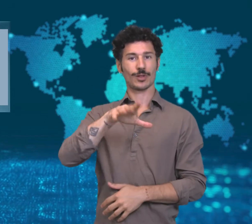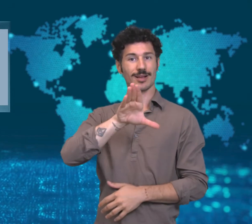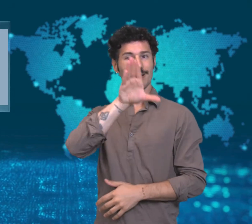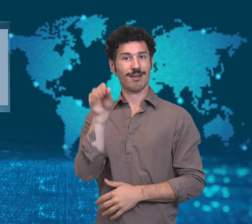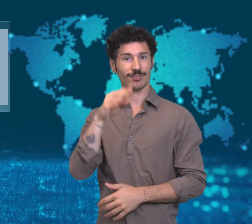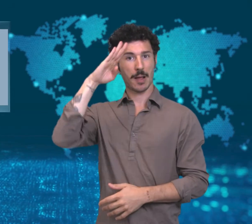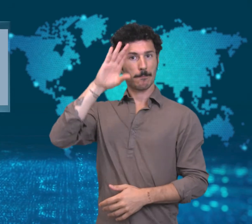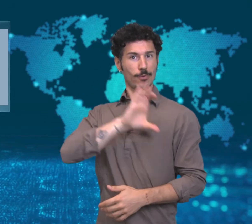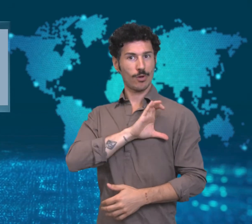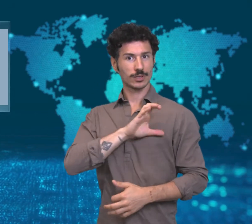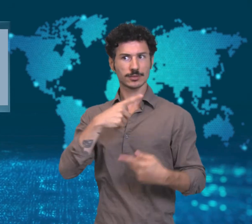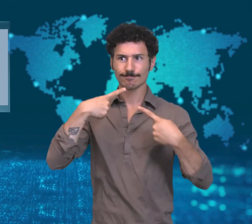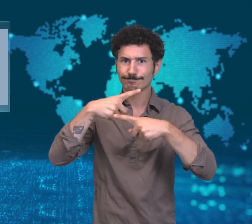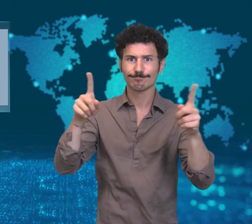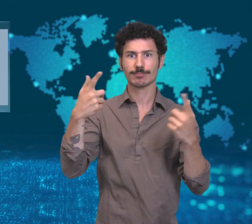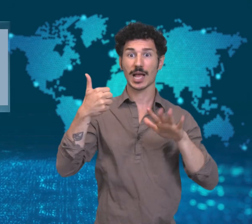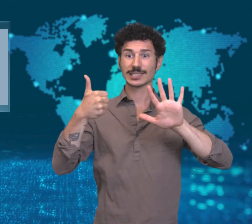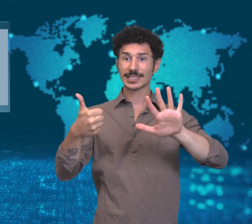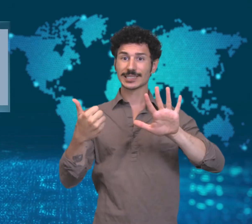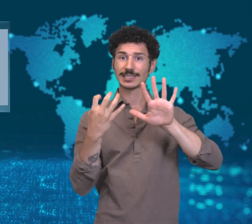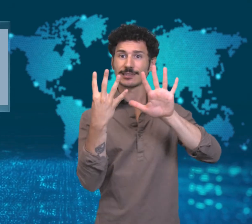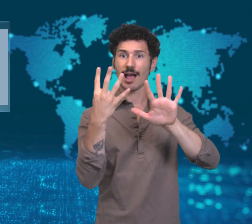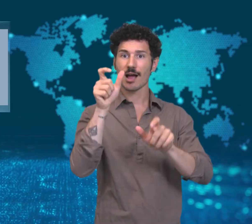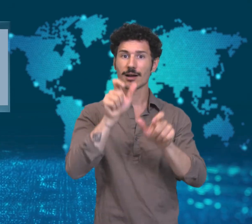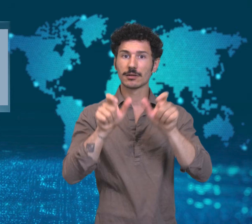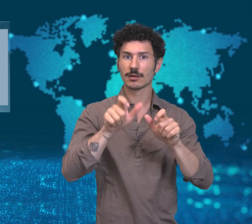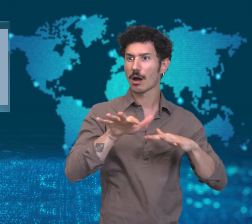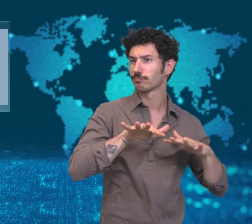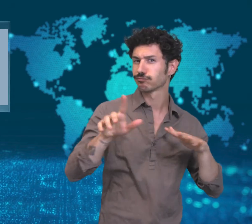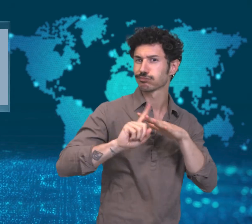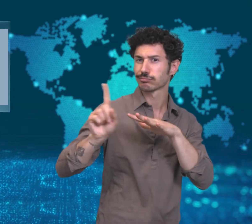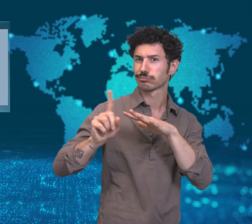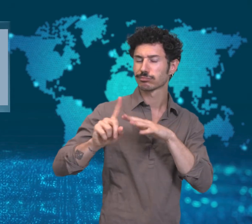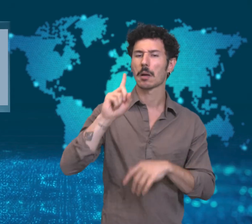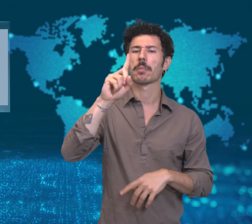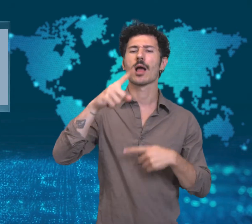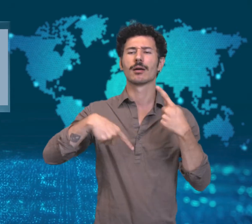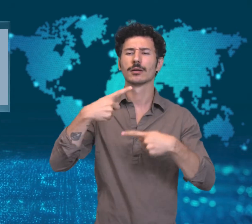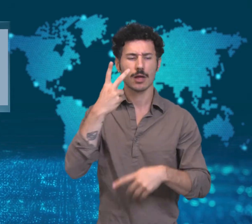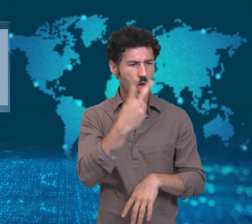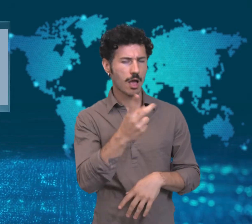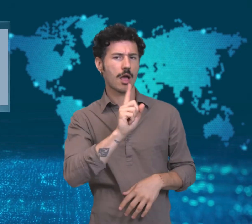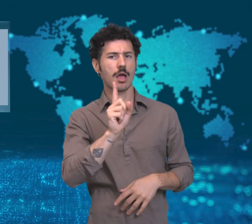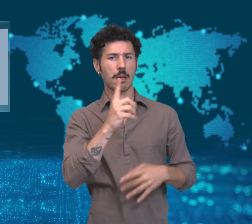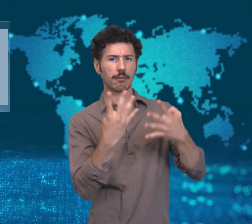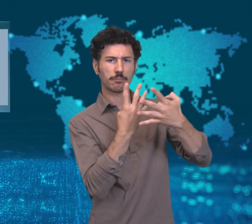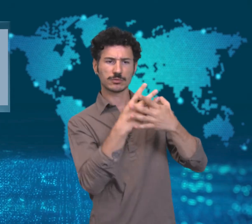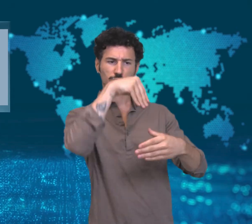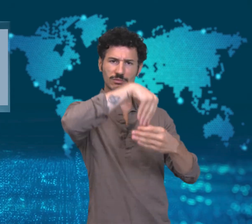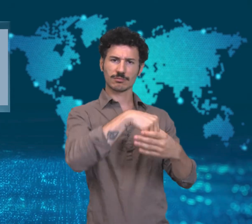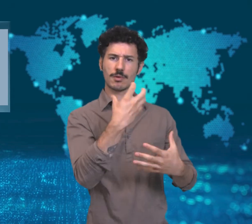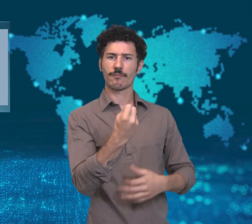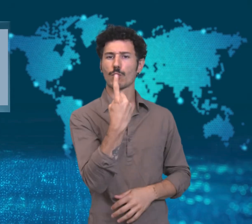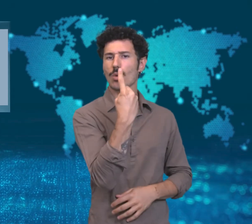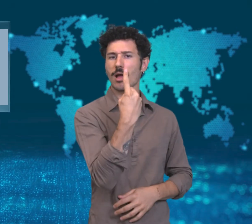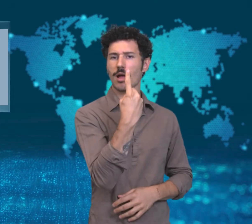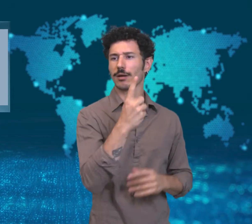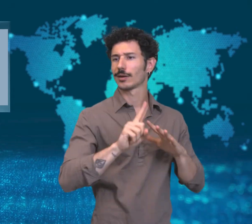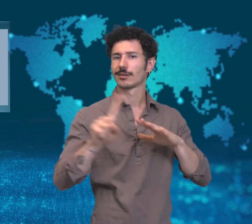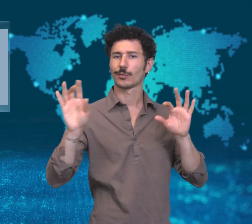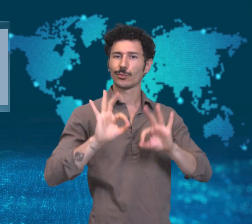but later realized that one of the prisoners never left the prison.